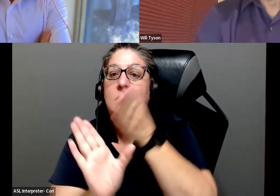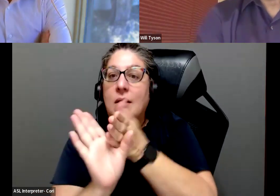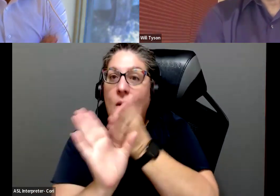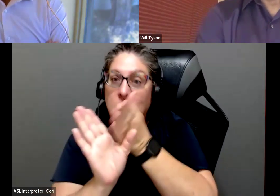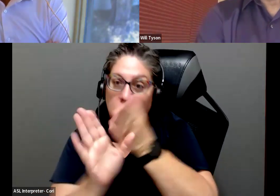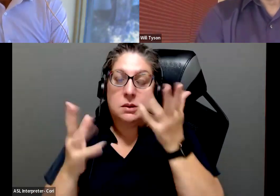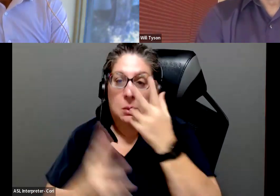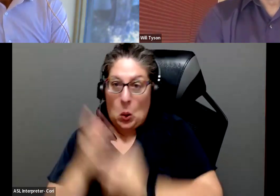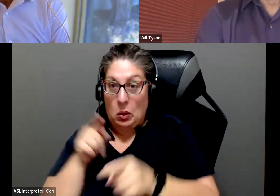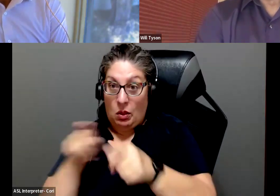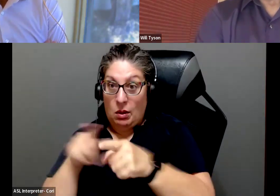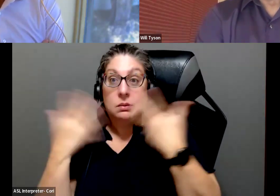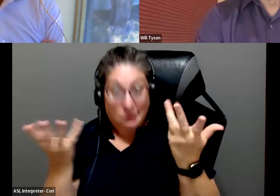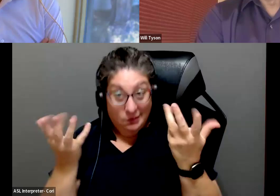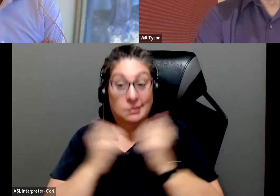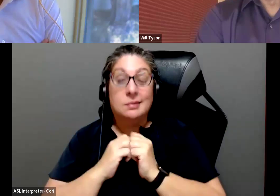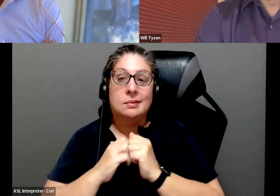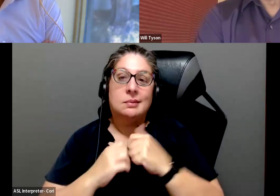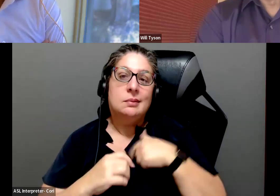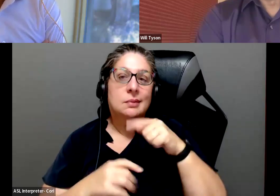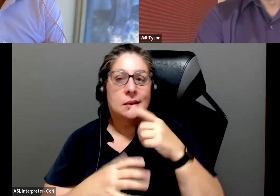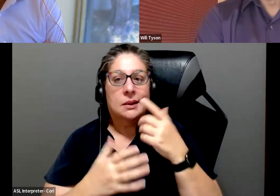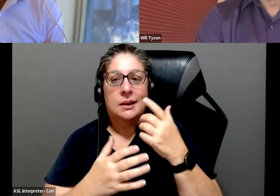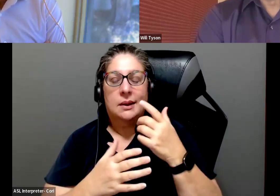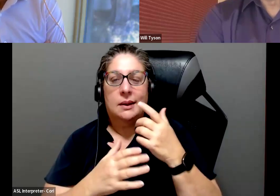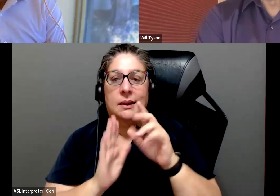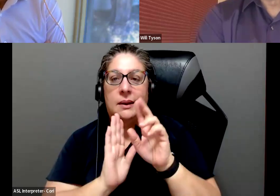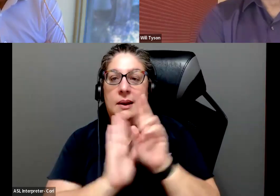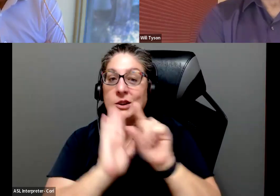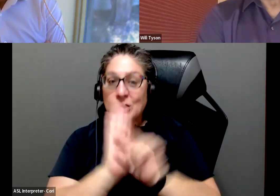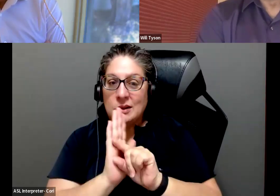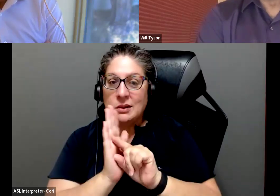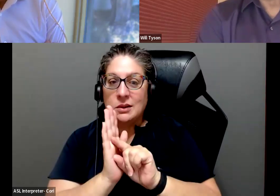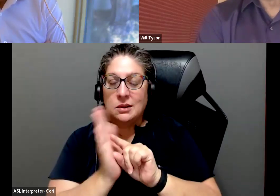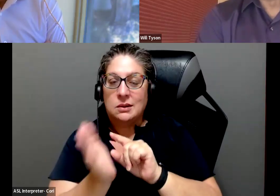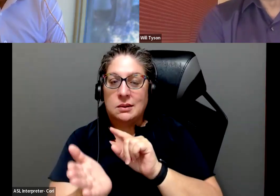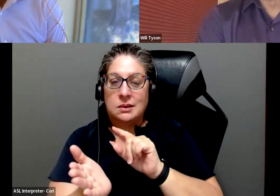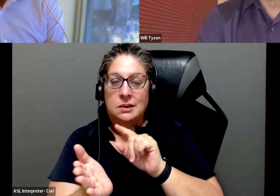So, I went and got my undergraduate degree in sociology and